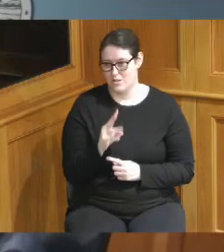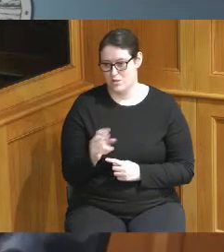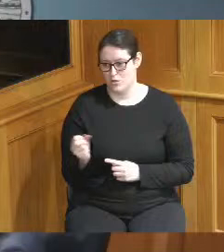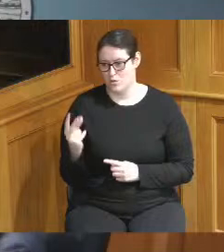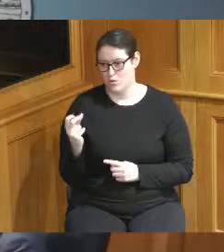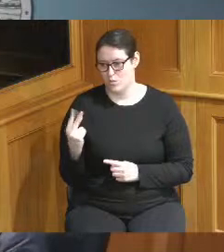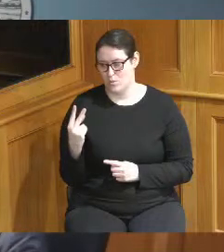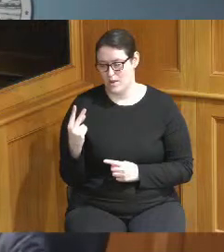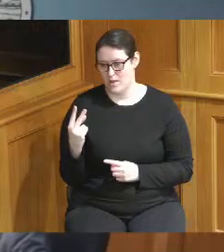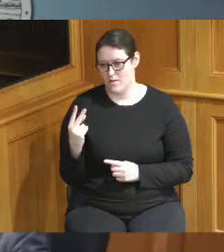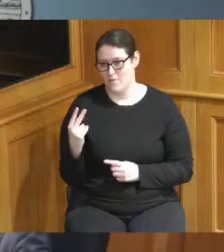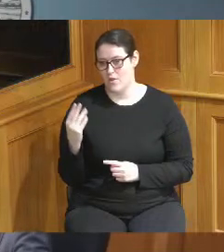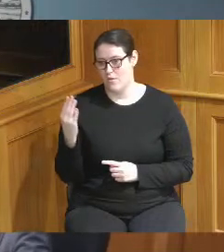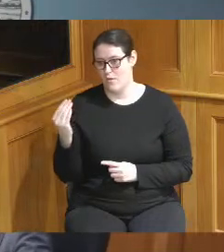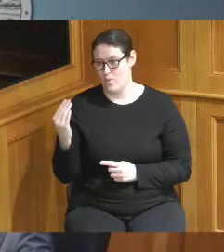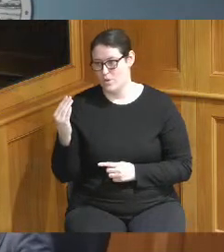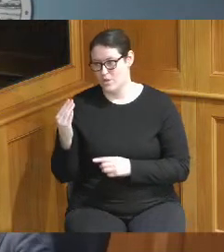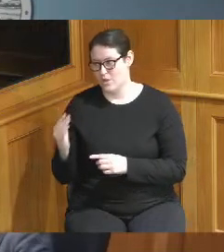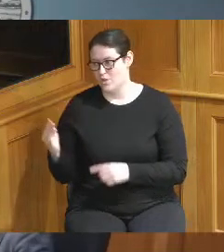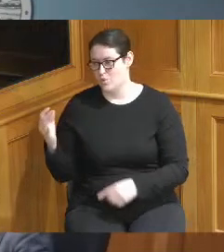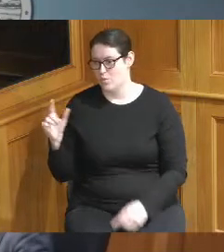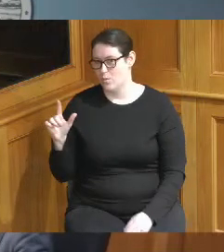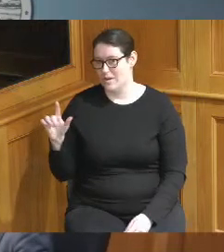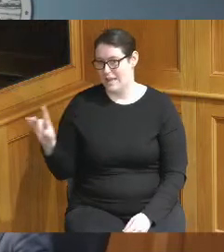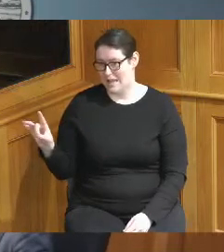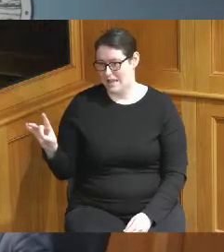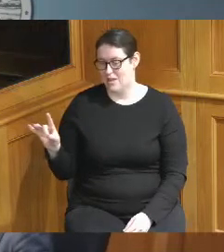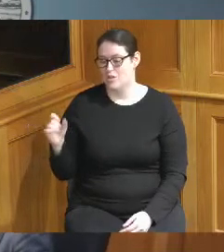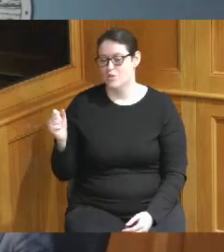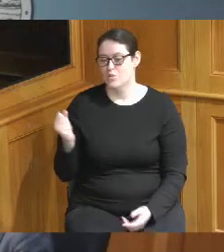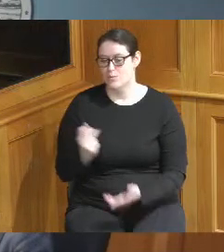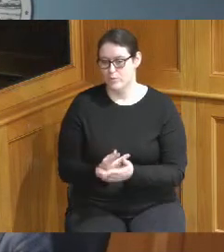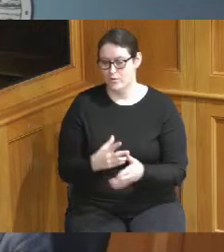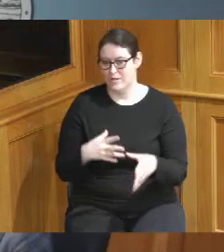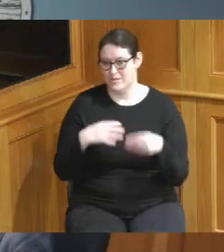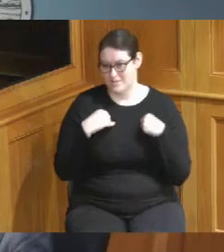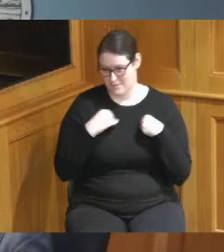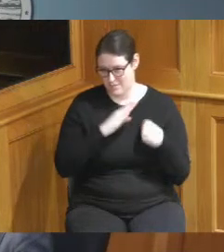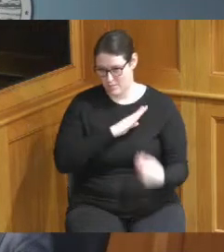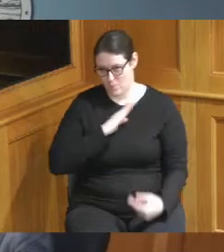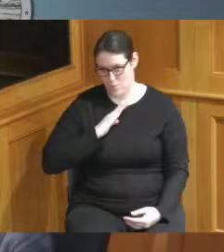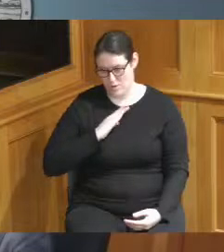that type of thing so I think a a full report out from Mental Health Recovery Services Board 3CDC